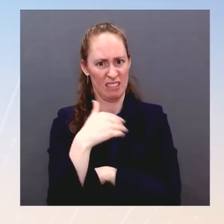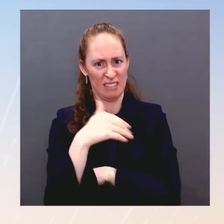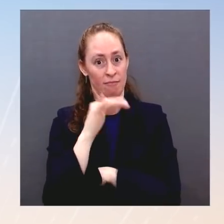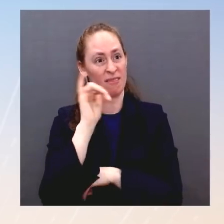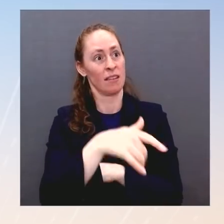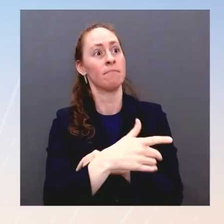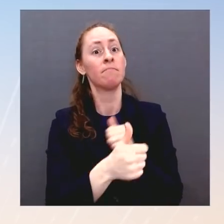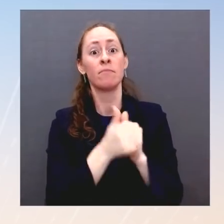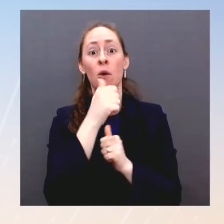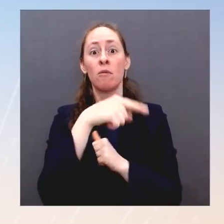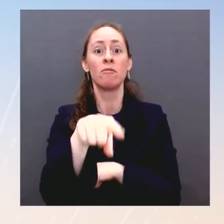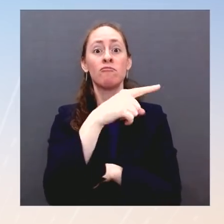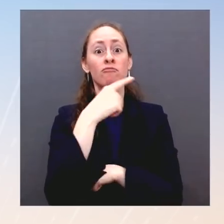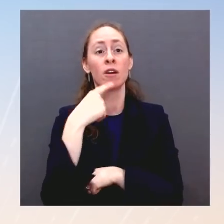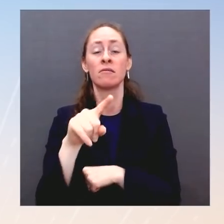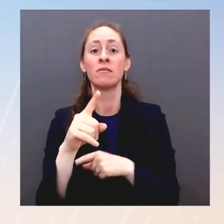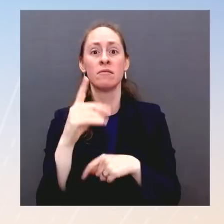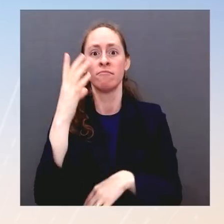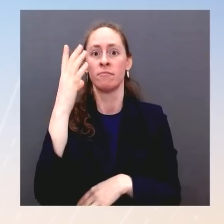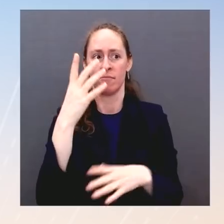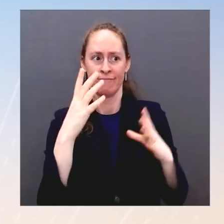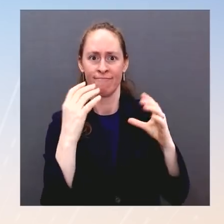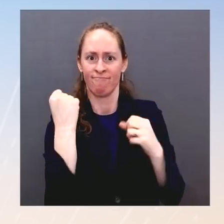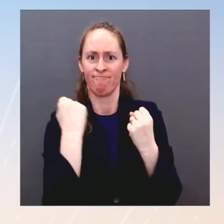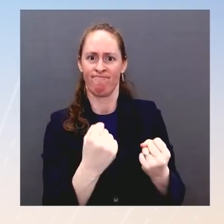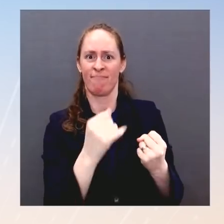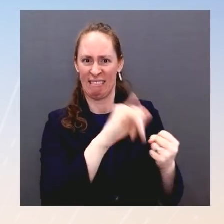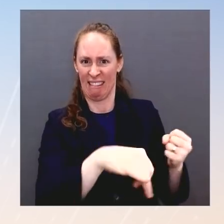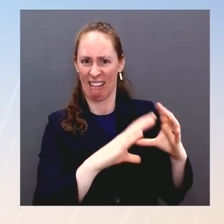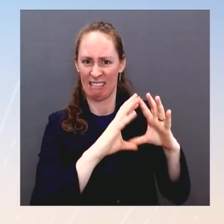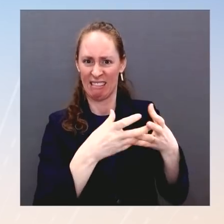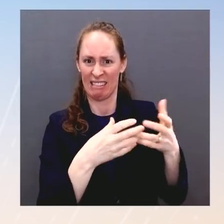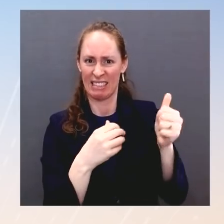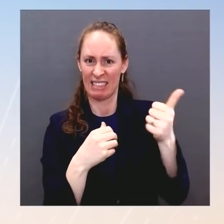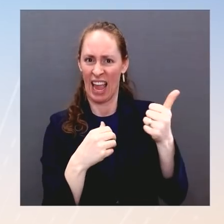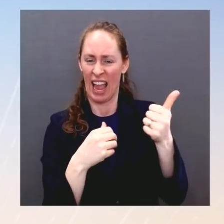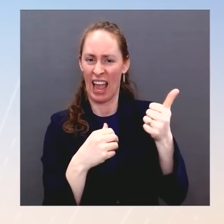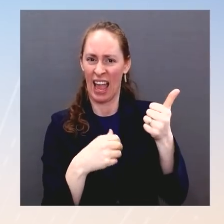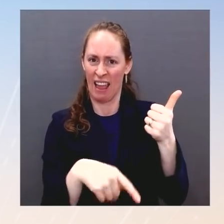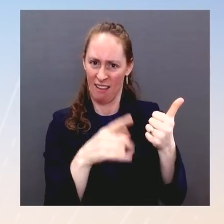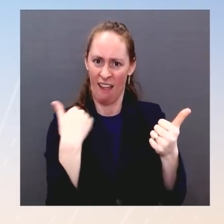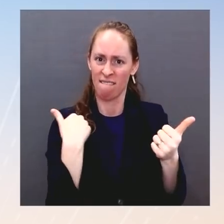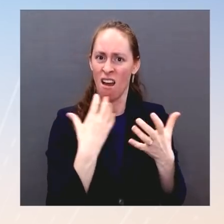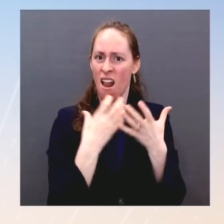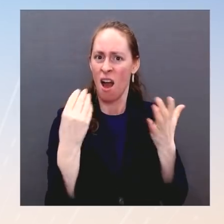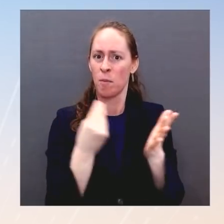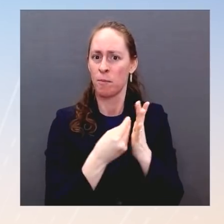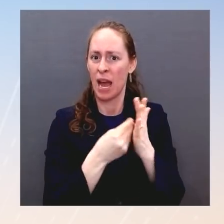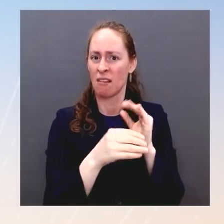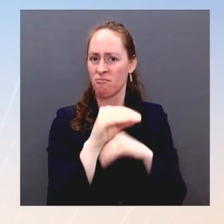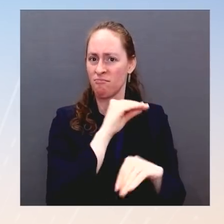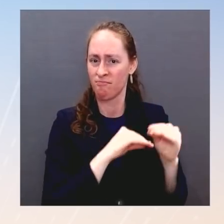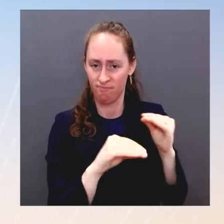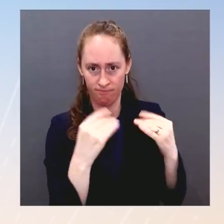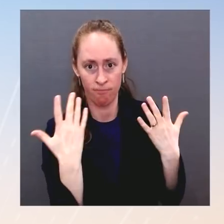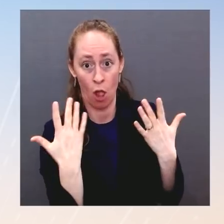and even the anticipation of that has had enormous impact on Russia, whether it's the currency -- the Ruble -- that has fallen,